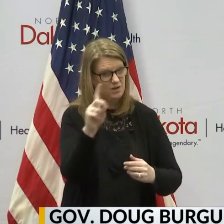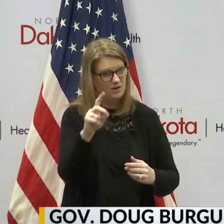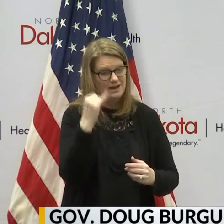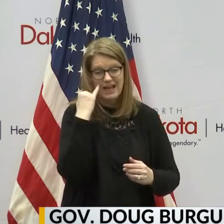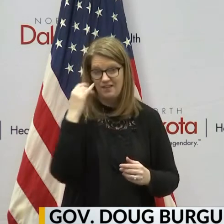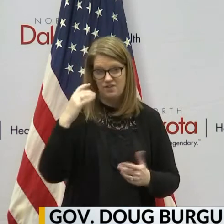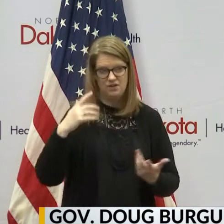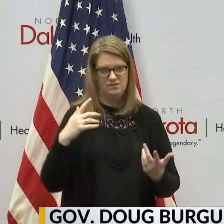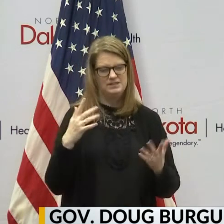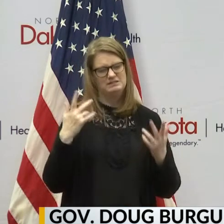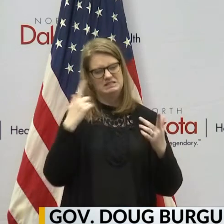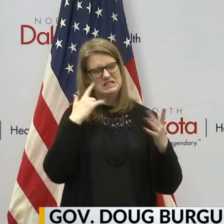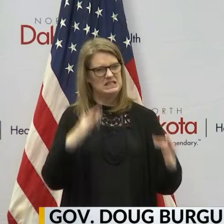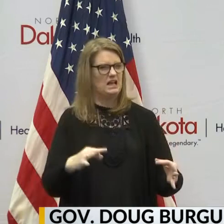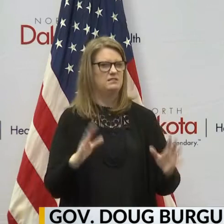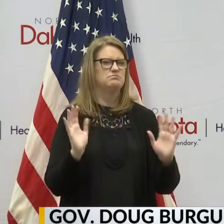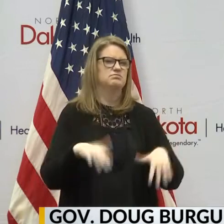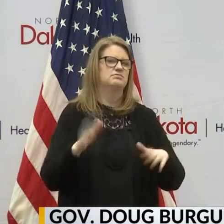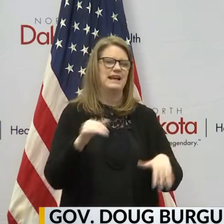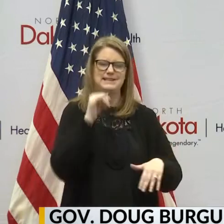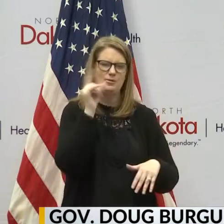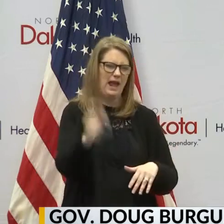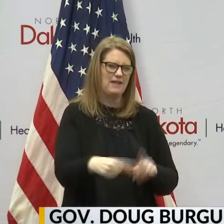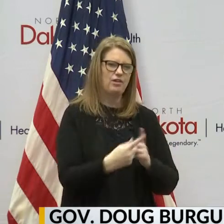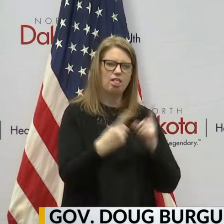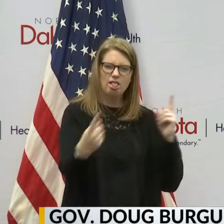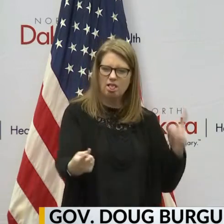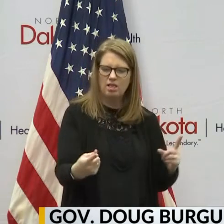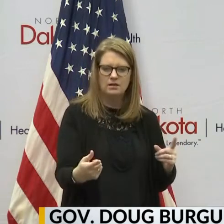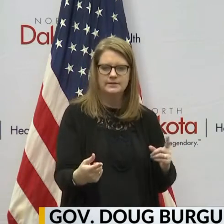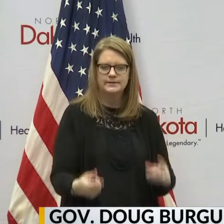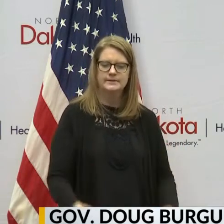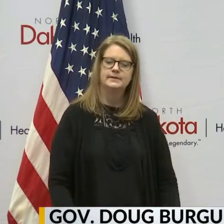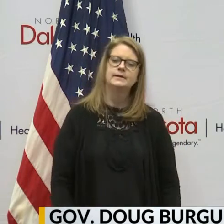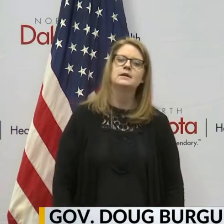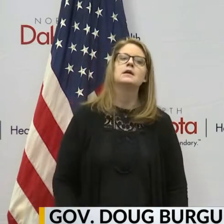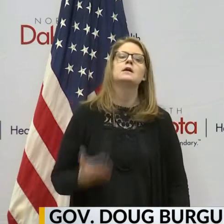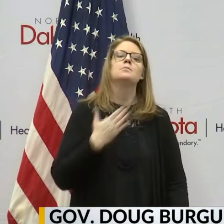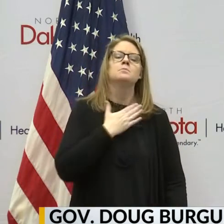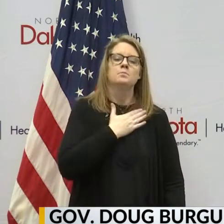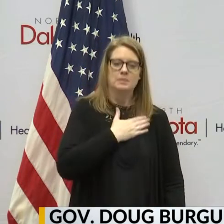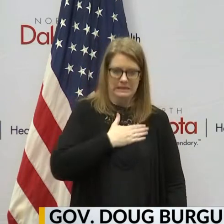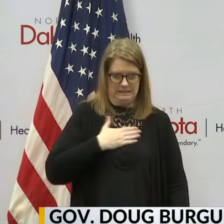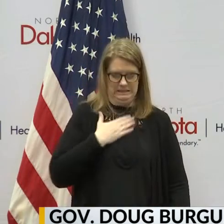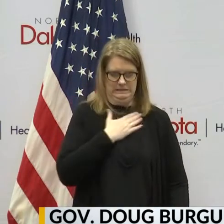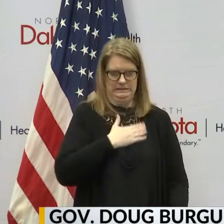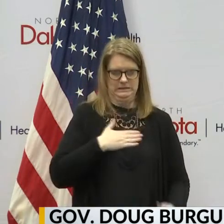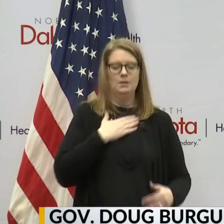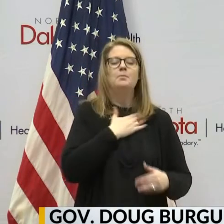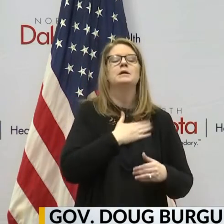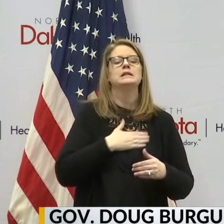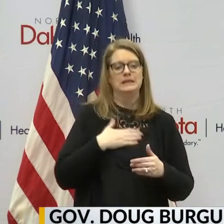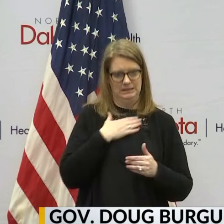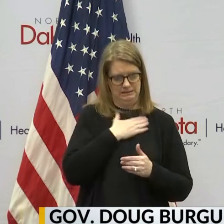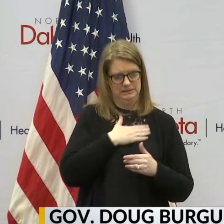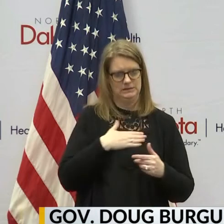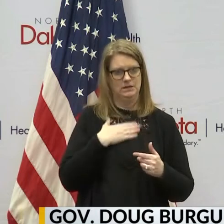CASES TODAY, WITH THE LIKELIHOOD THAT ACTUALLY COULD BE 1000 CASES IN NORTH DAKOTA, IF YOU HAVE BEEN PRACTICING AND